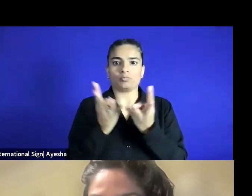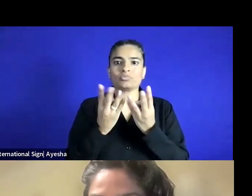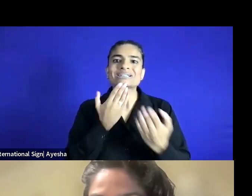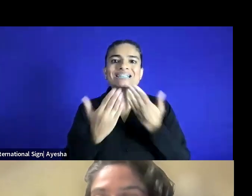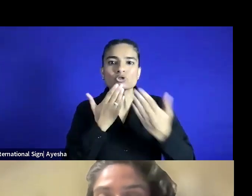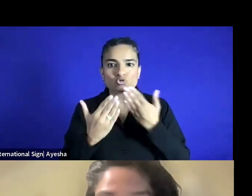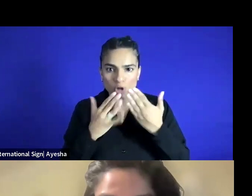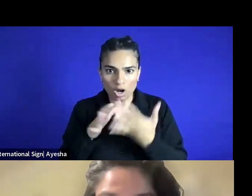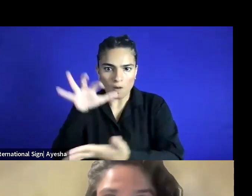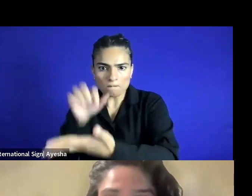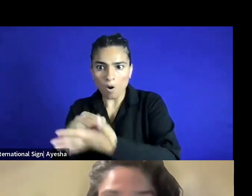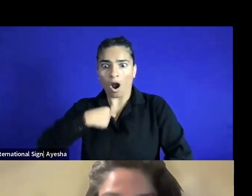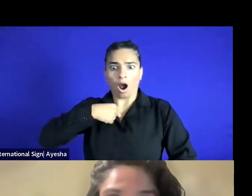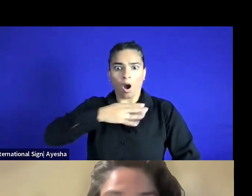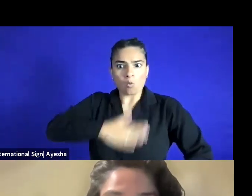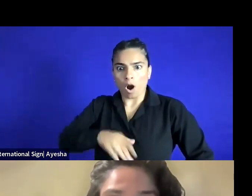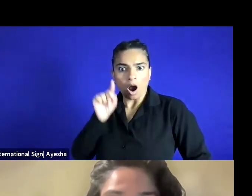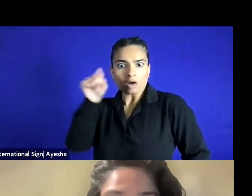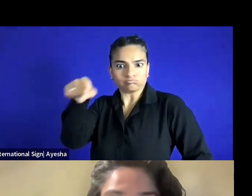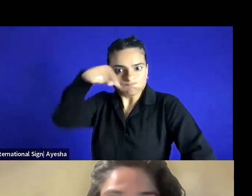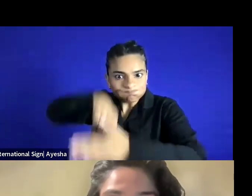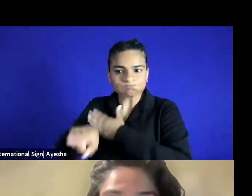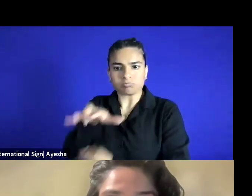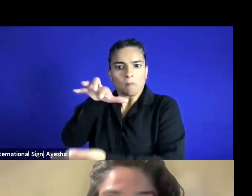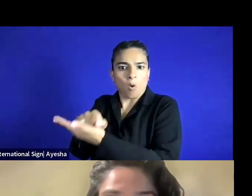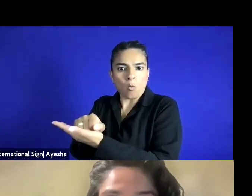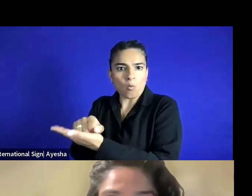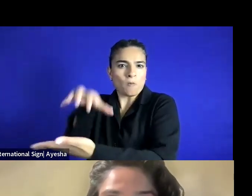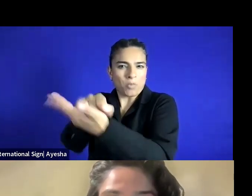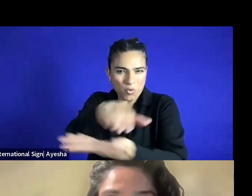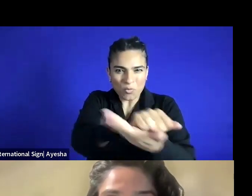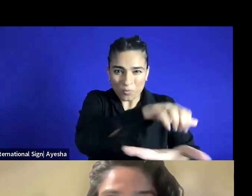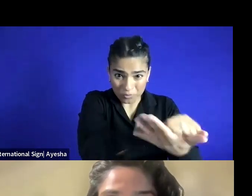So just note that, the, the platform, we are still uploading the sessions,